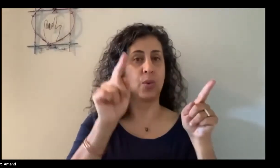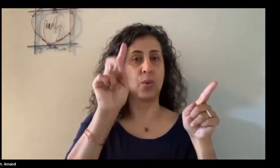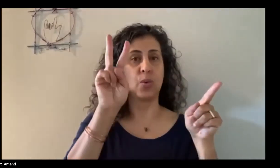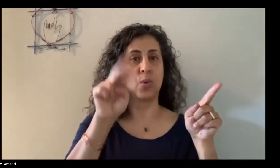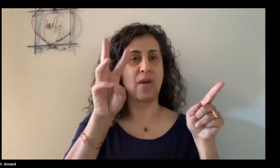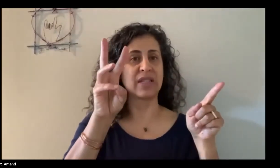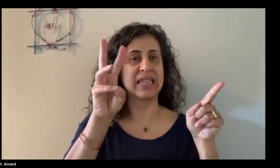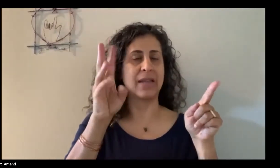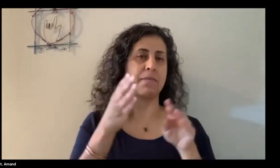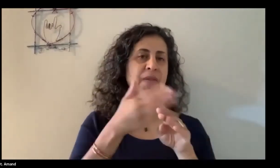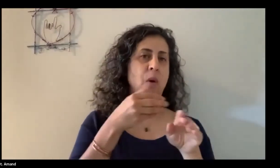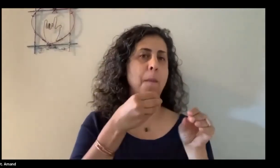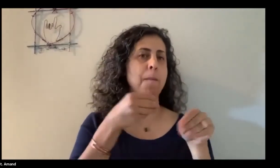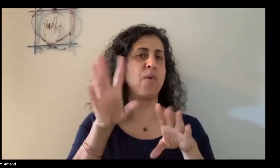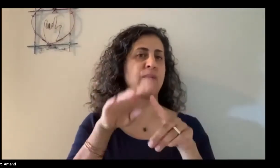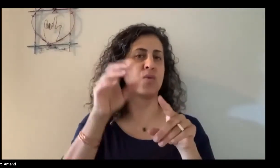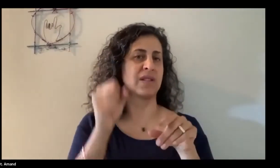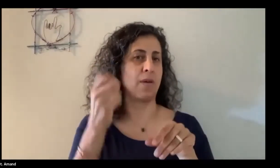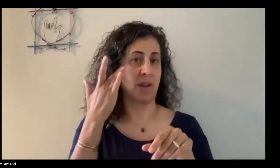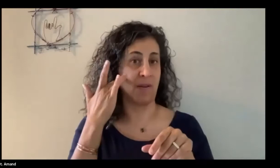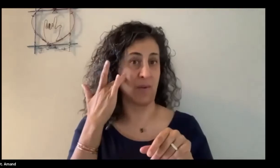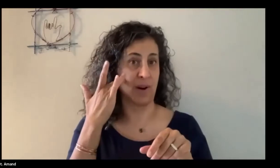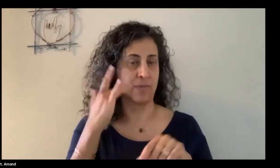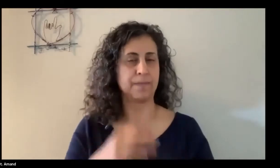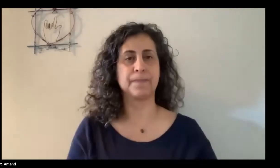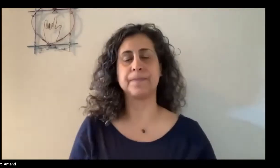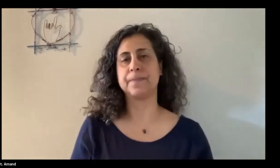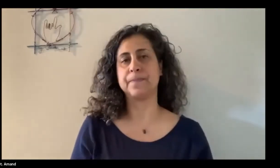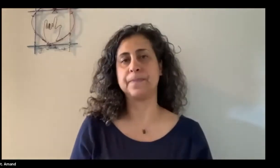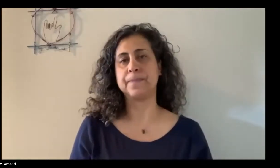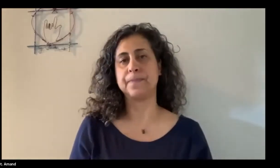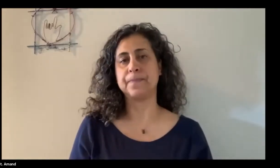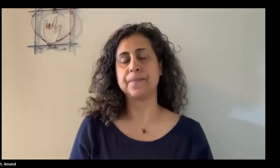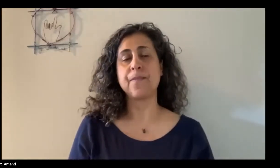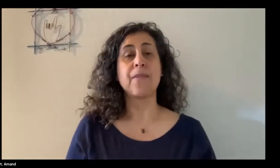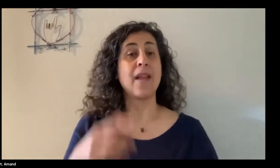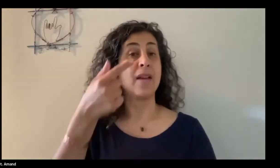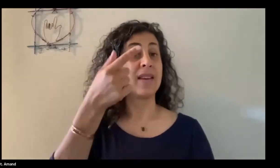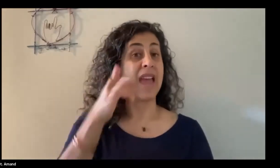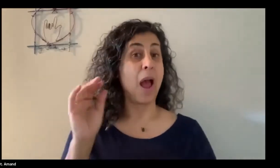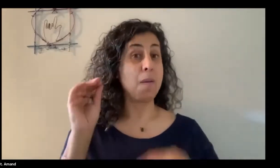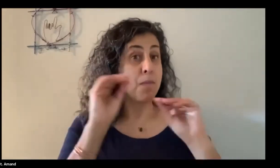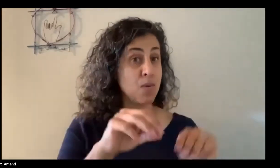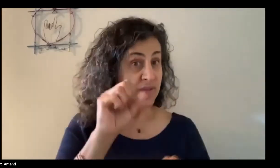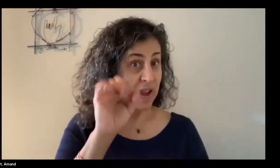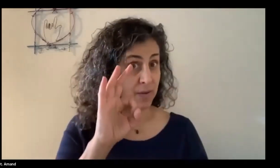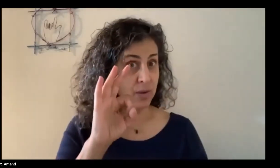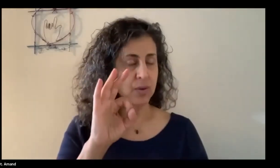which was about 1989 or 1990 to 2006, before he moved to Southern California.